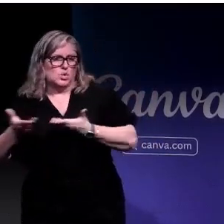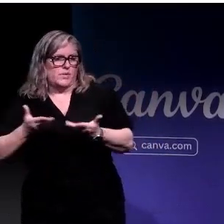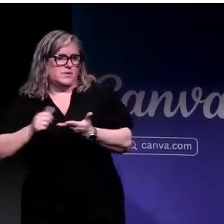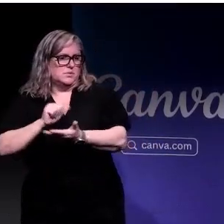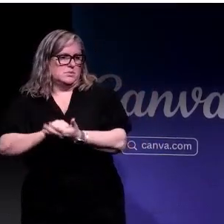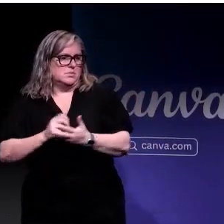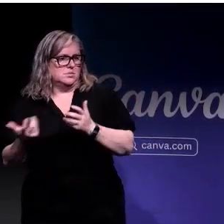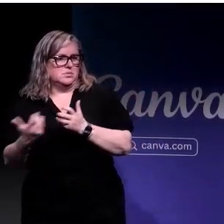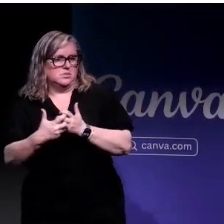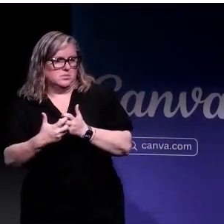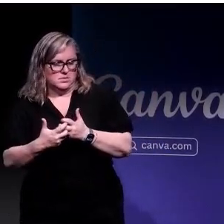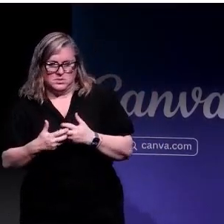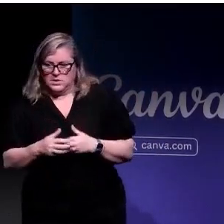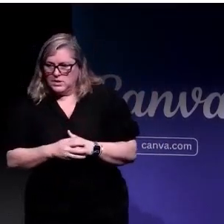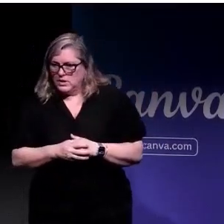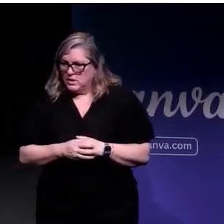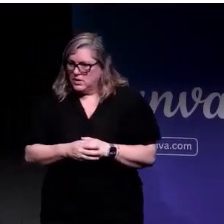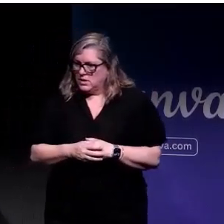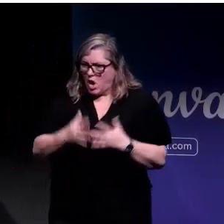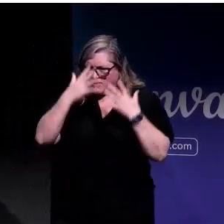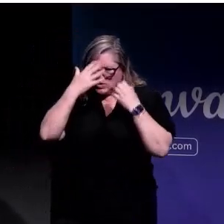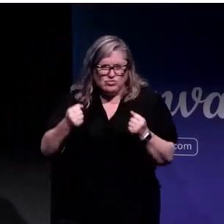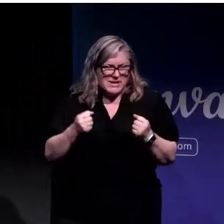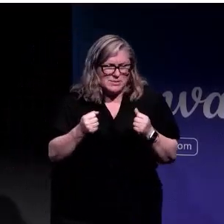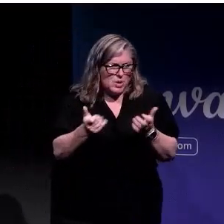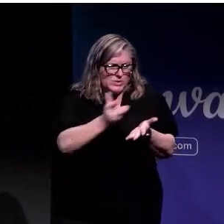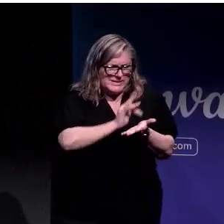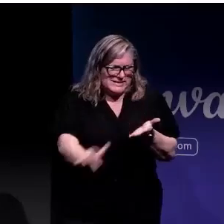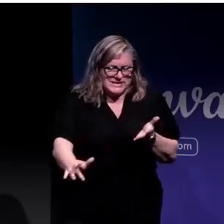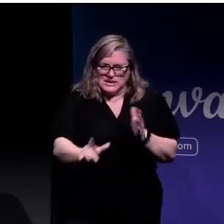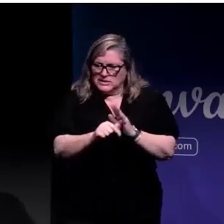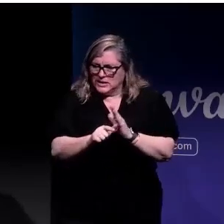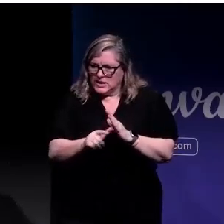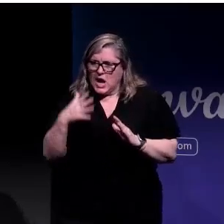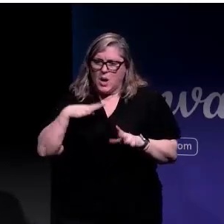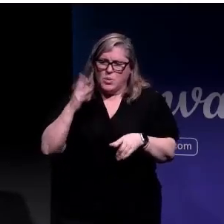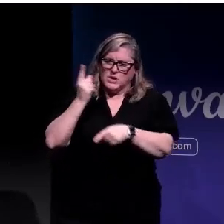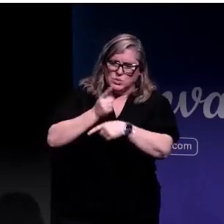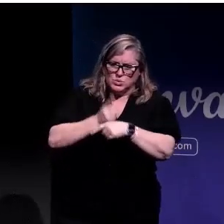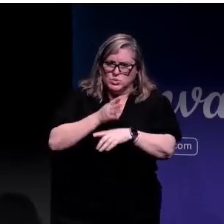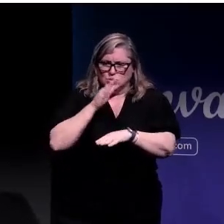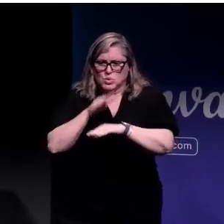Um, I am stressed out because I'm running out of time. I want to touch on comorbidities because it's so important, especially